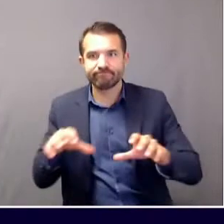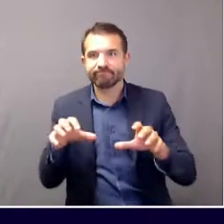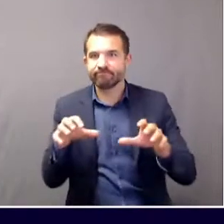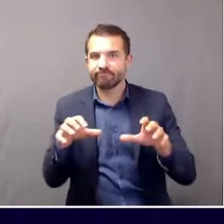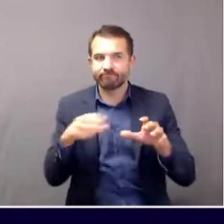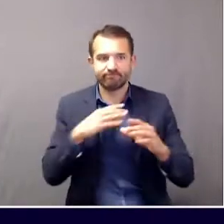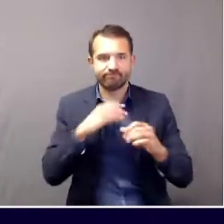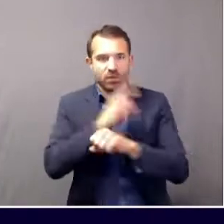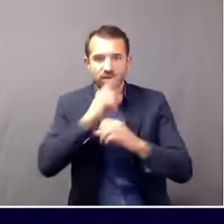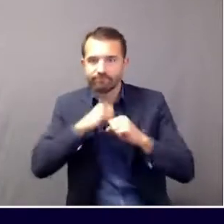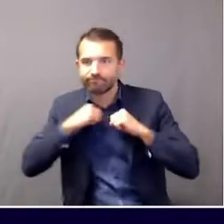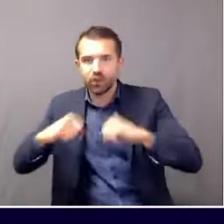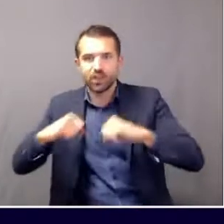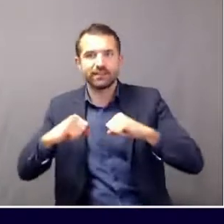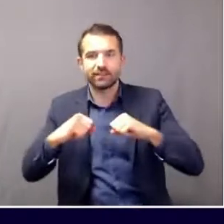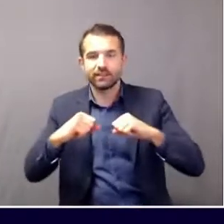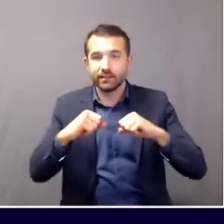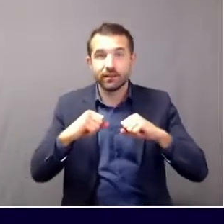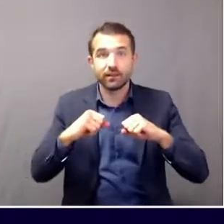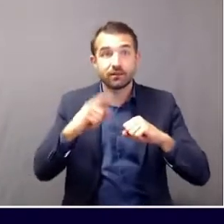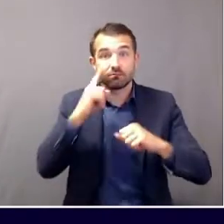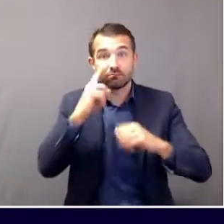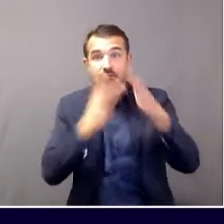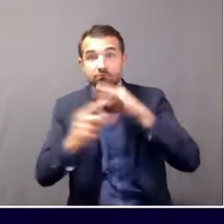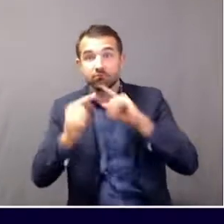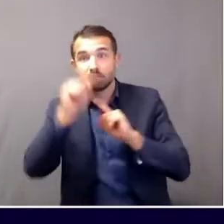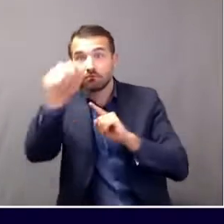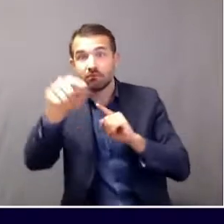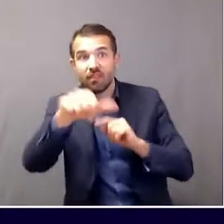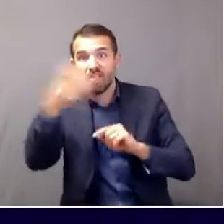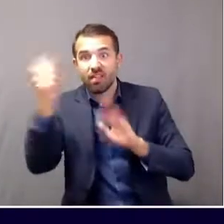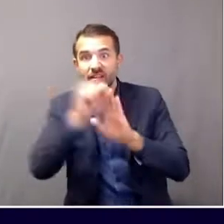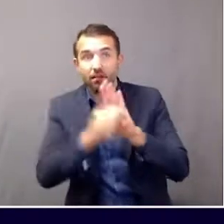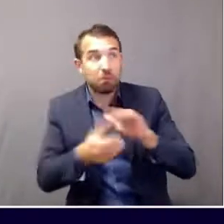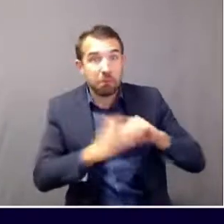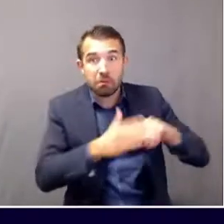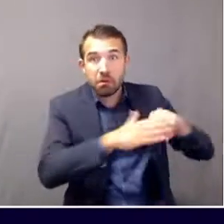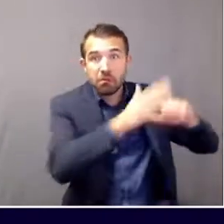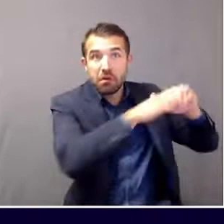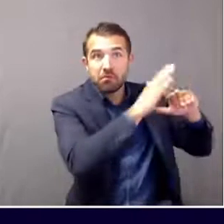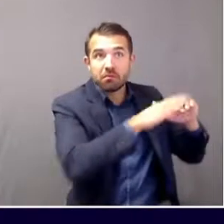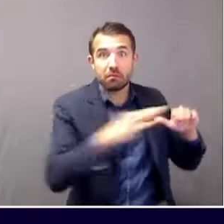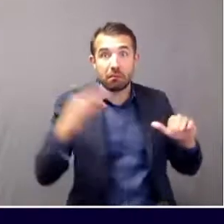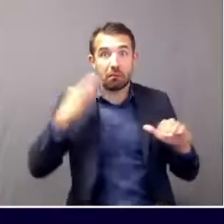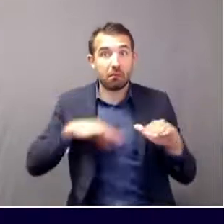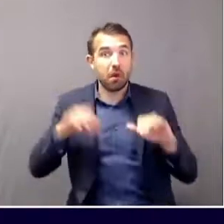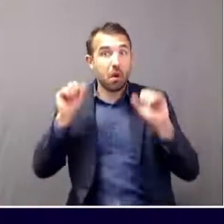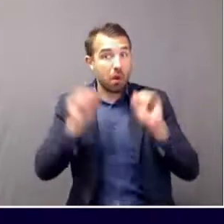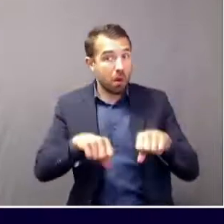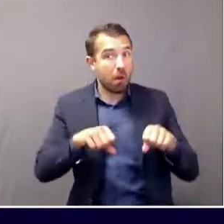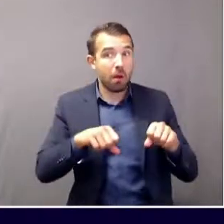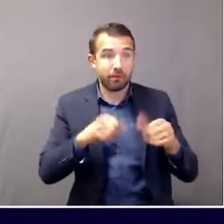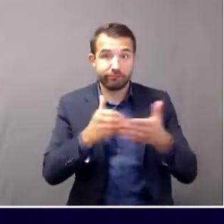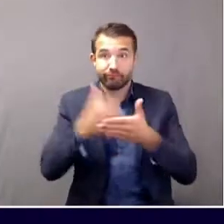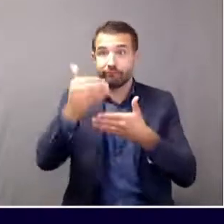ahead of it in the same way that